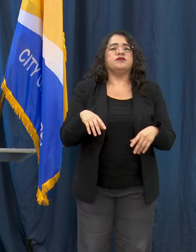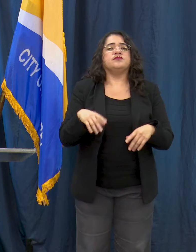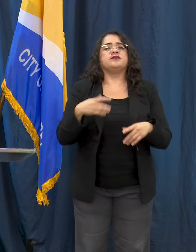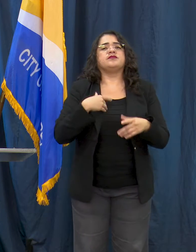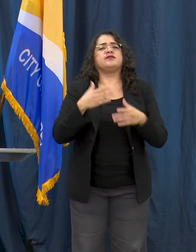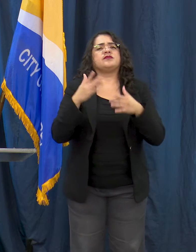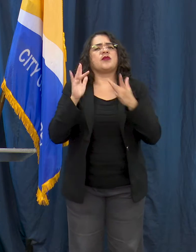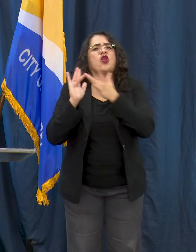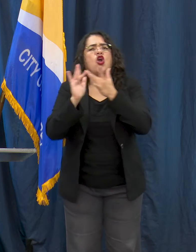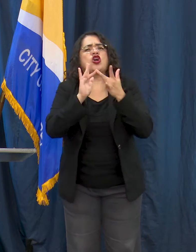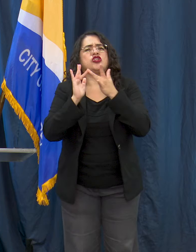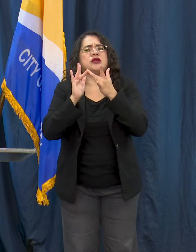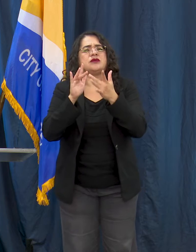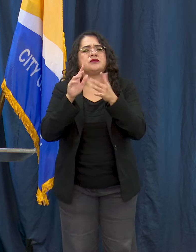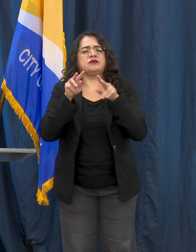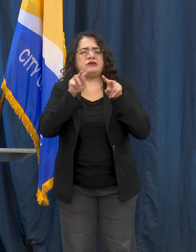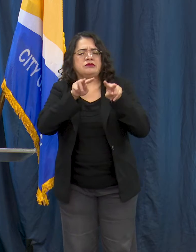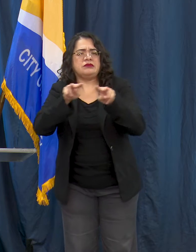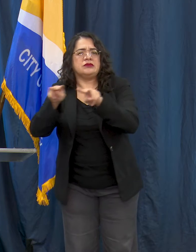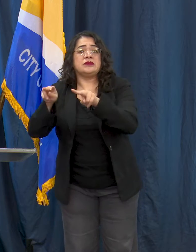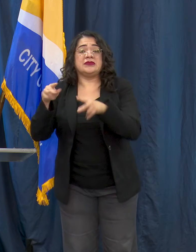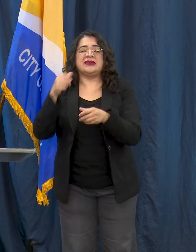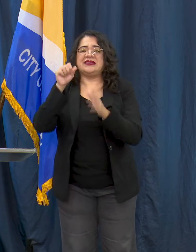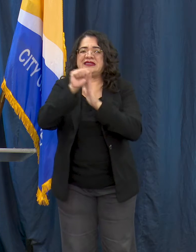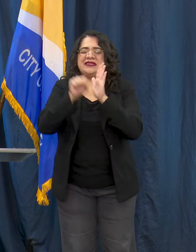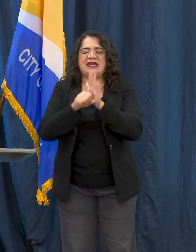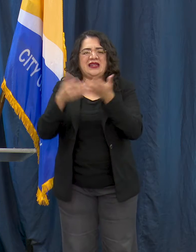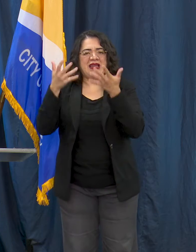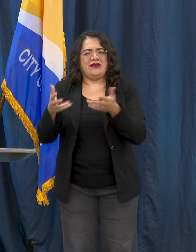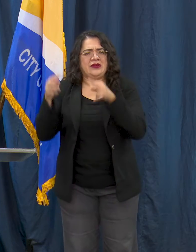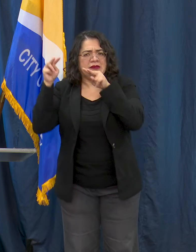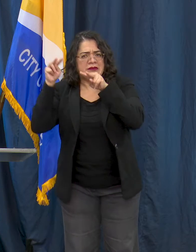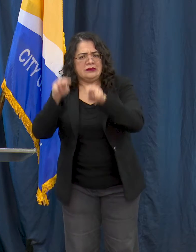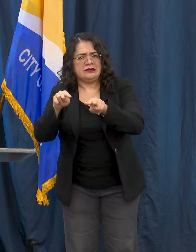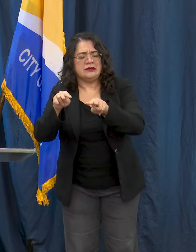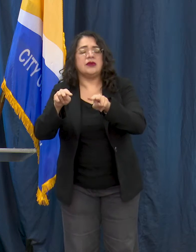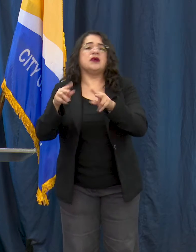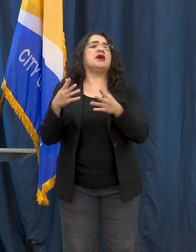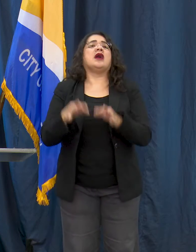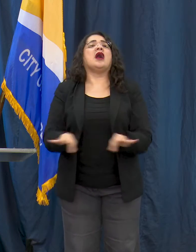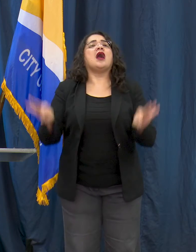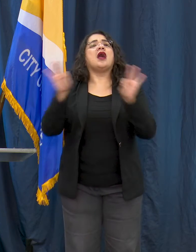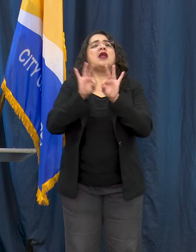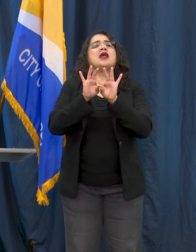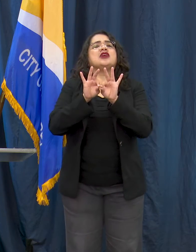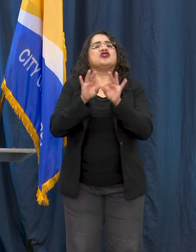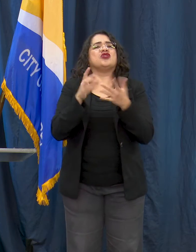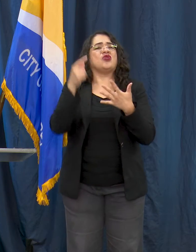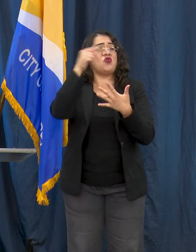It's something that the state is focusing on heavily, and we are as well. One of the initial criteria is the ability to move through the variance